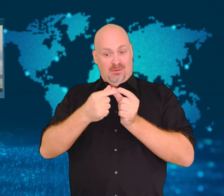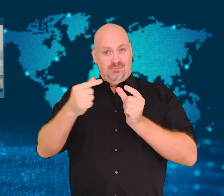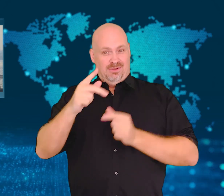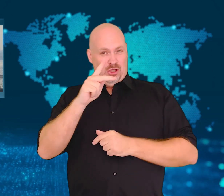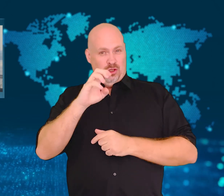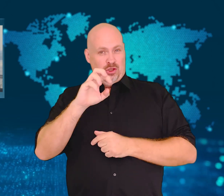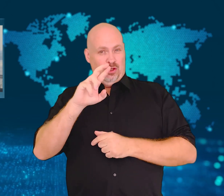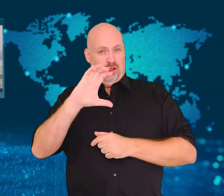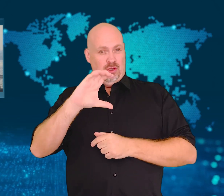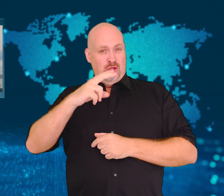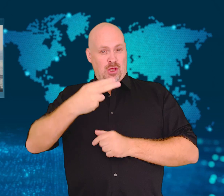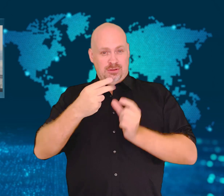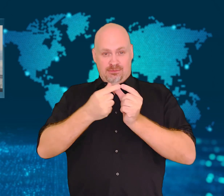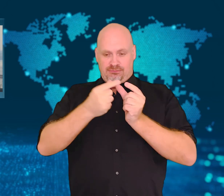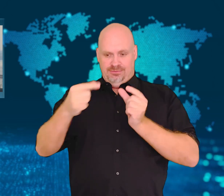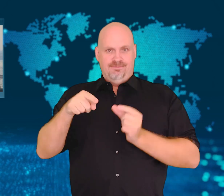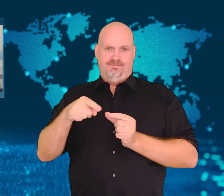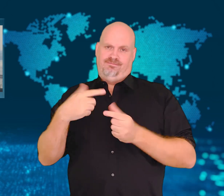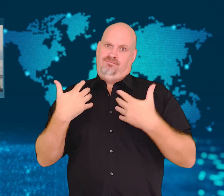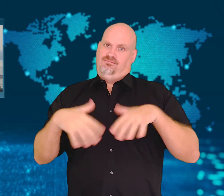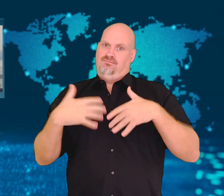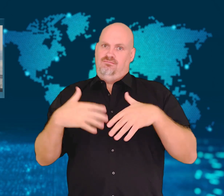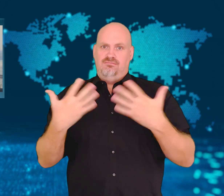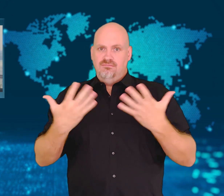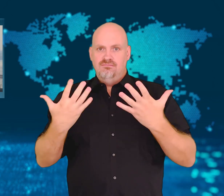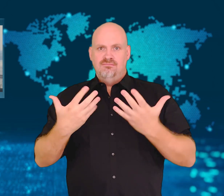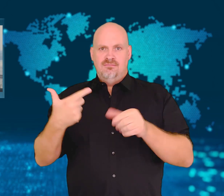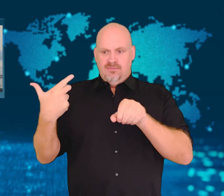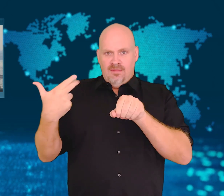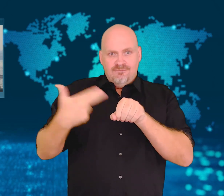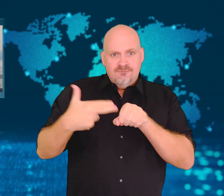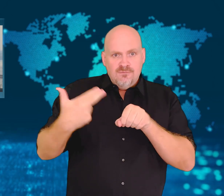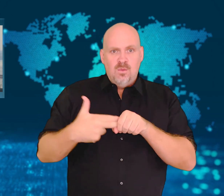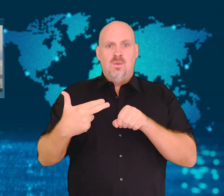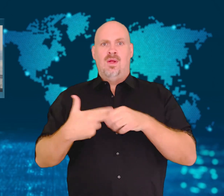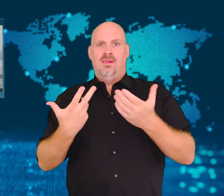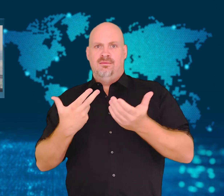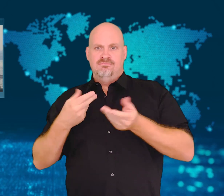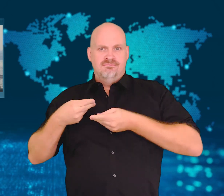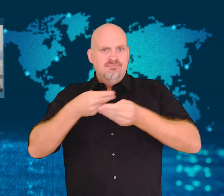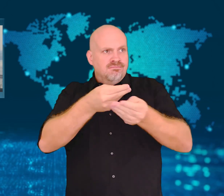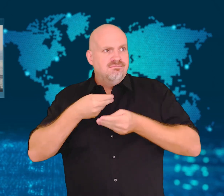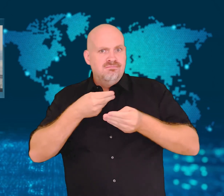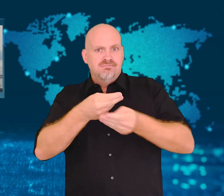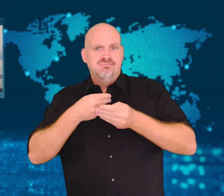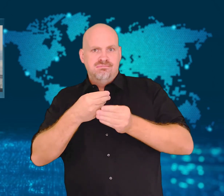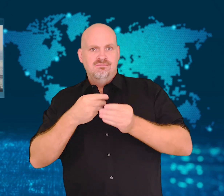The Kerch Bridge has been an important route for transporting fuel